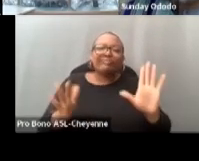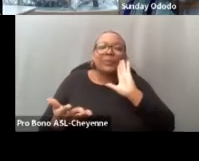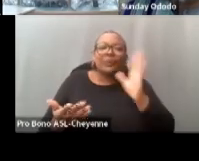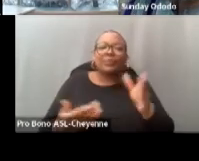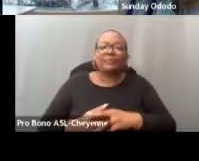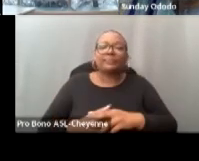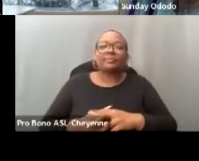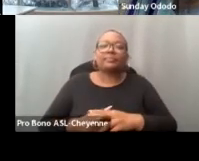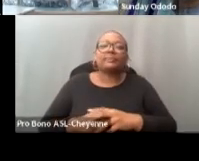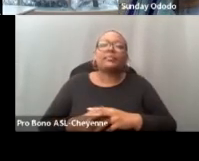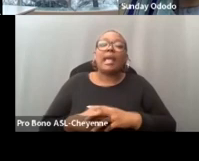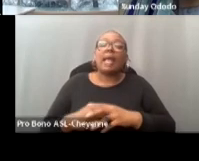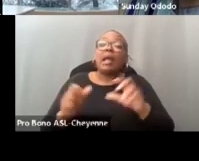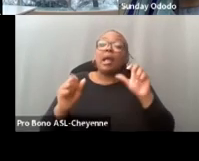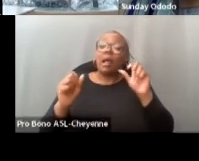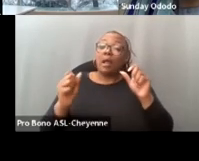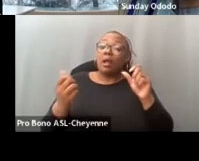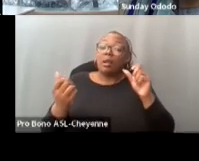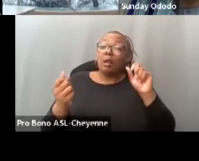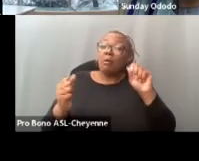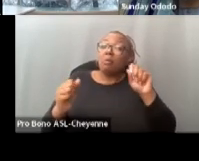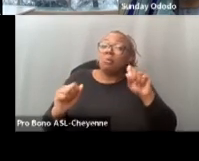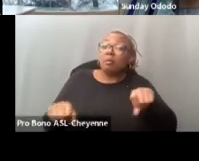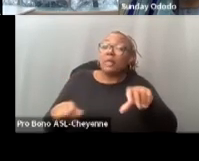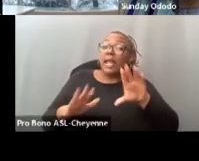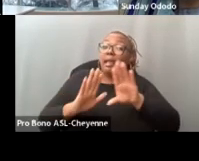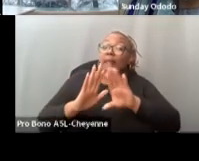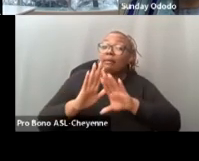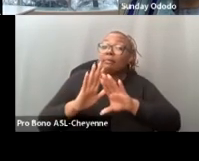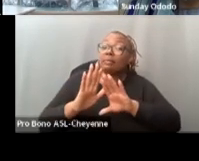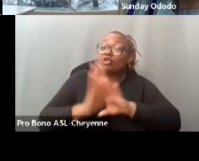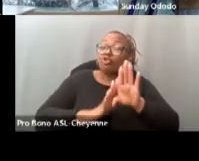I think you can build connections